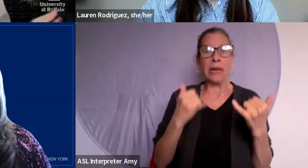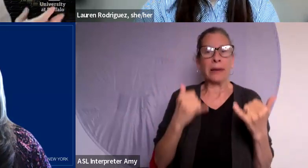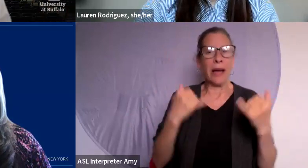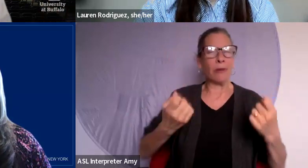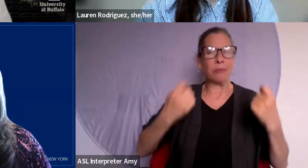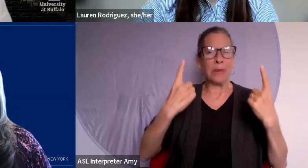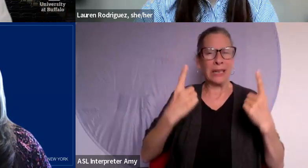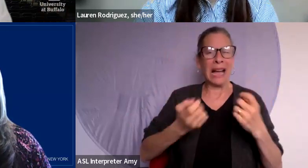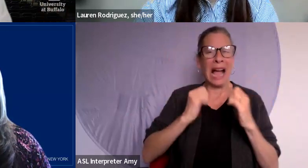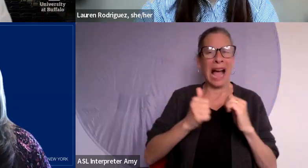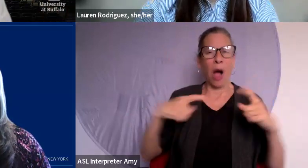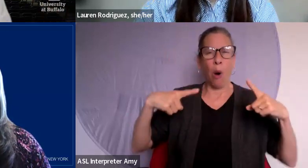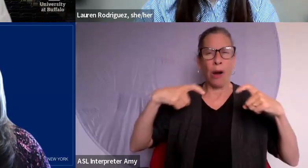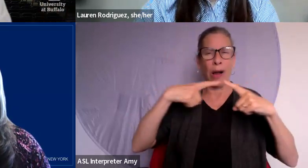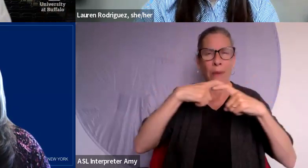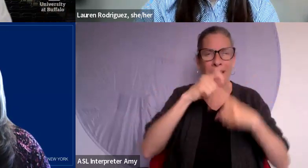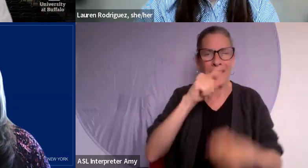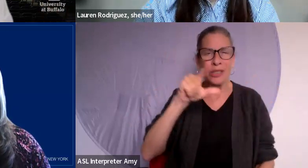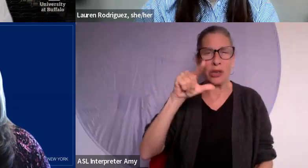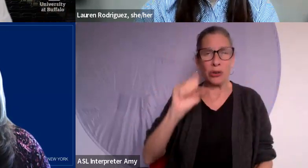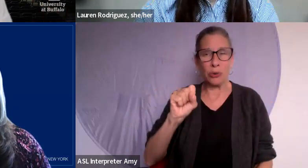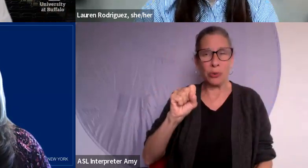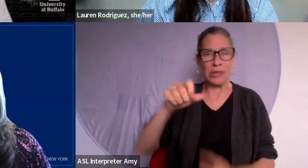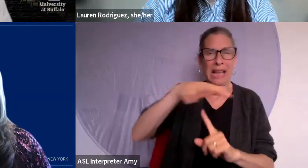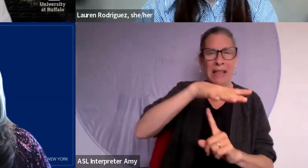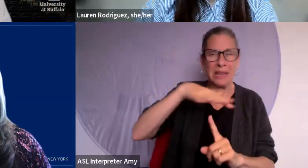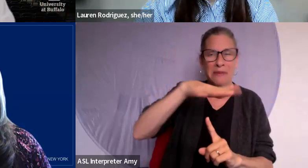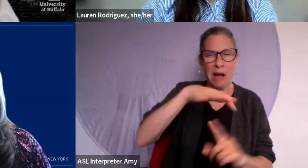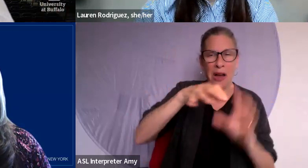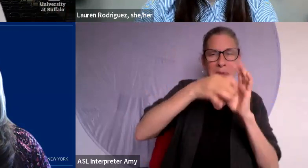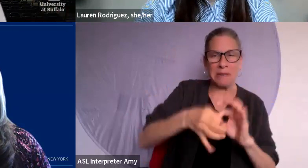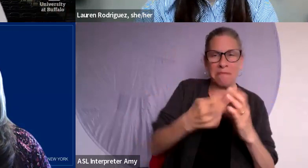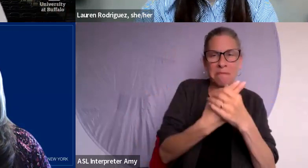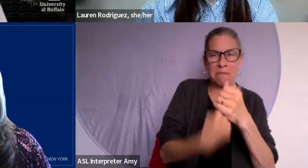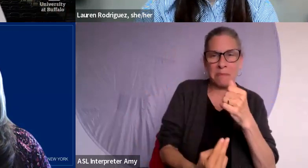just how complex these tools are in the environment is. So let me